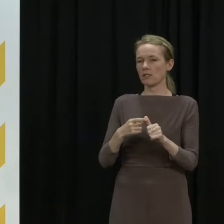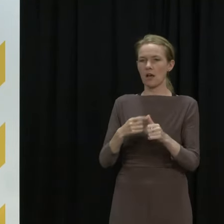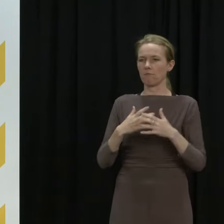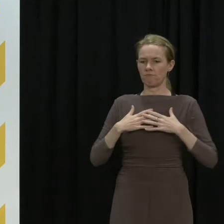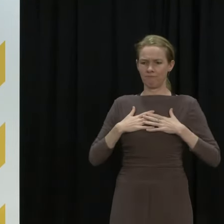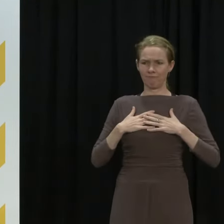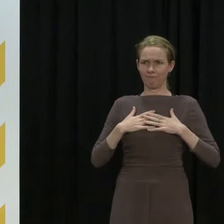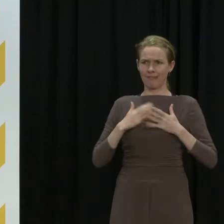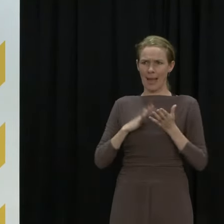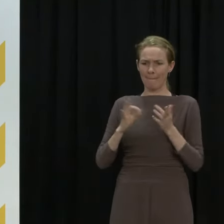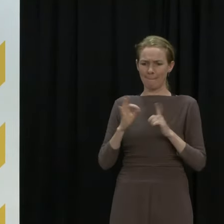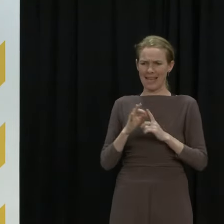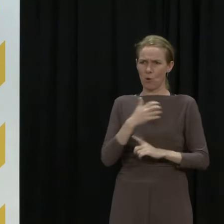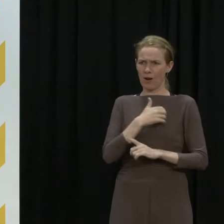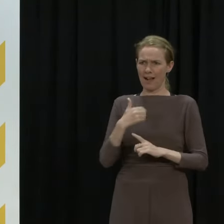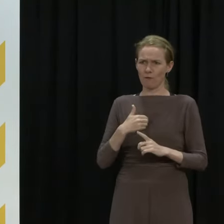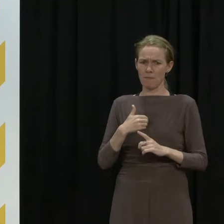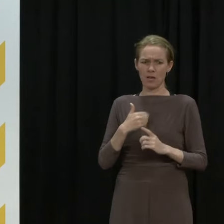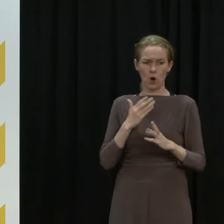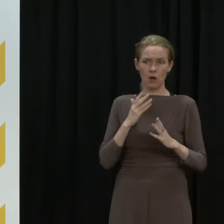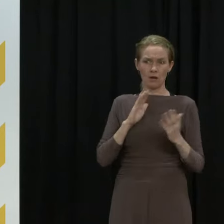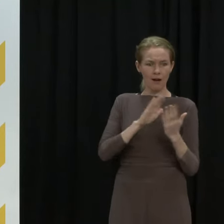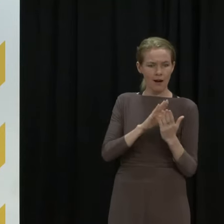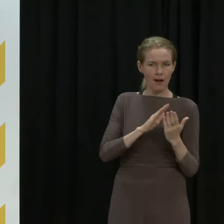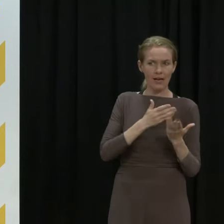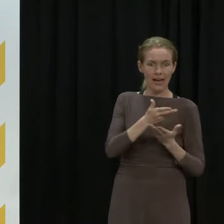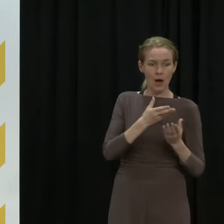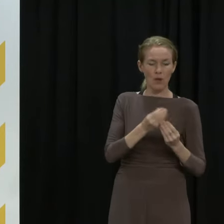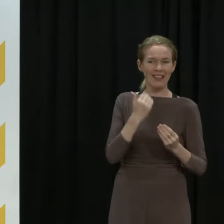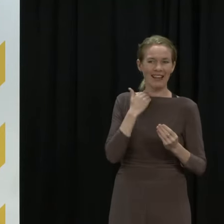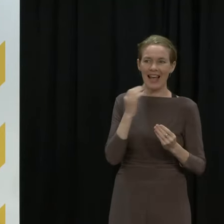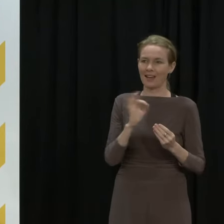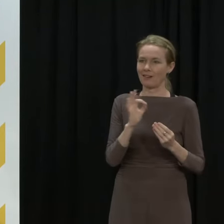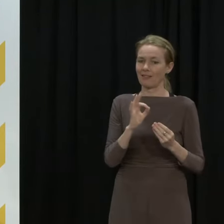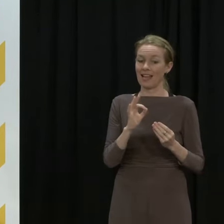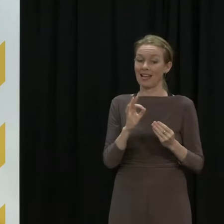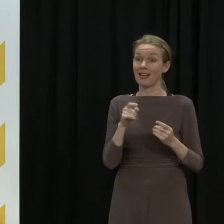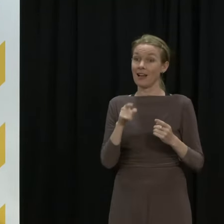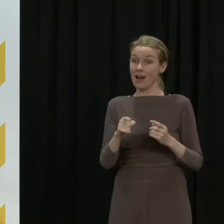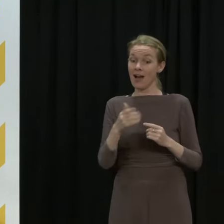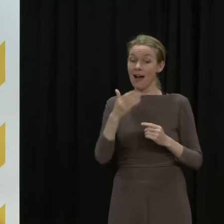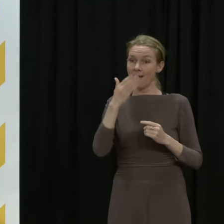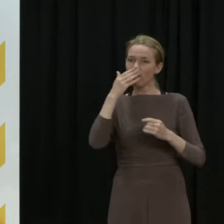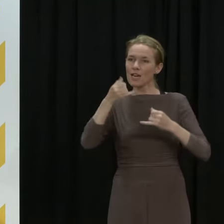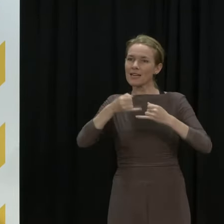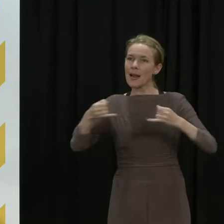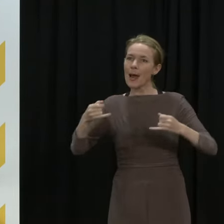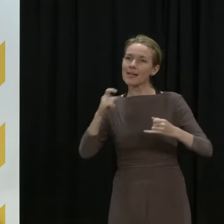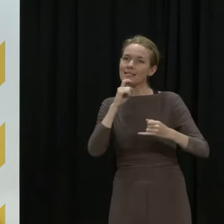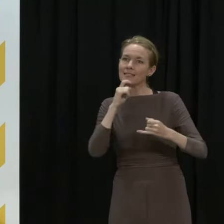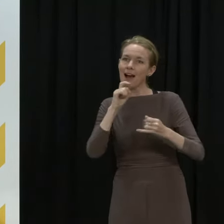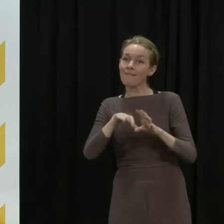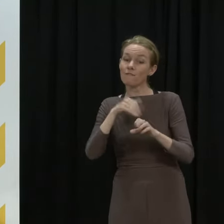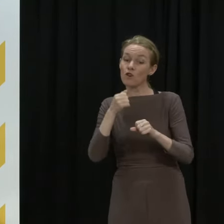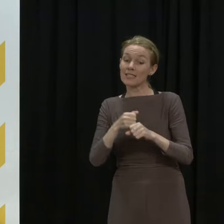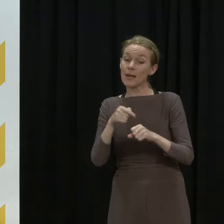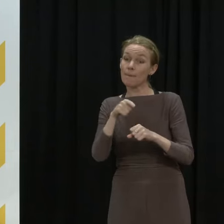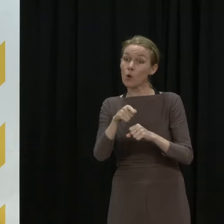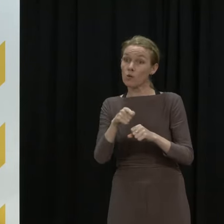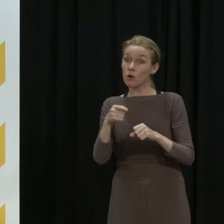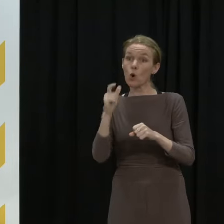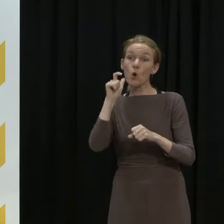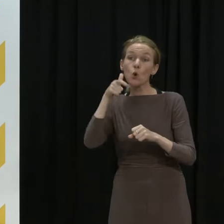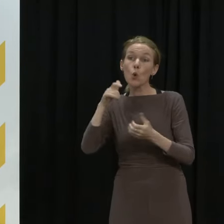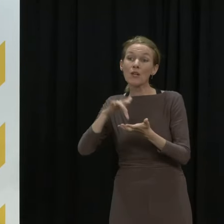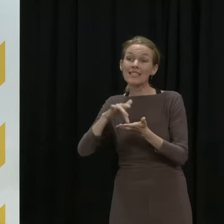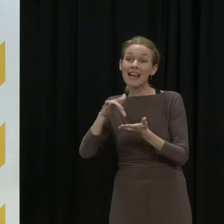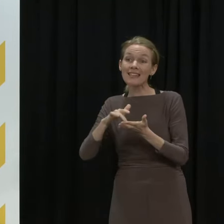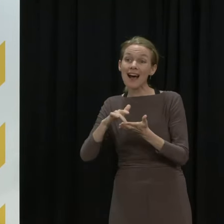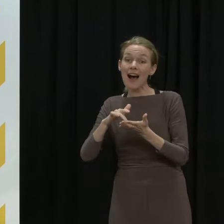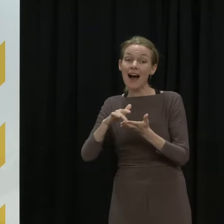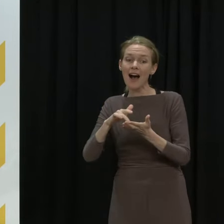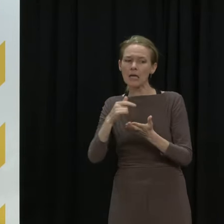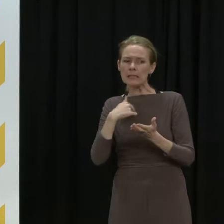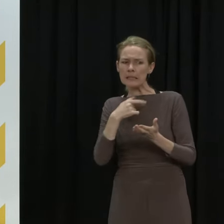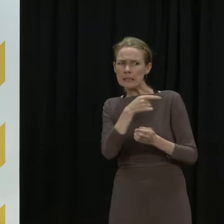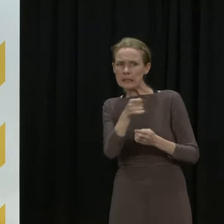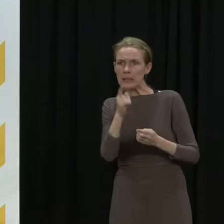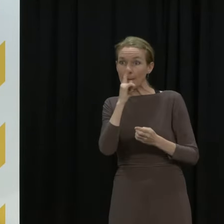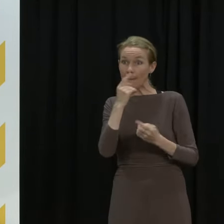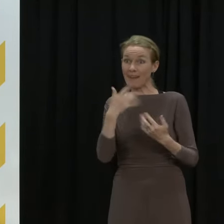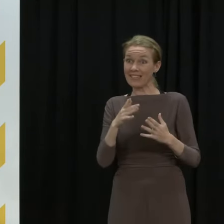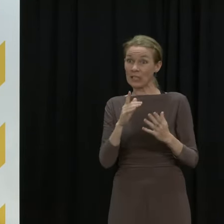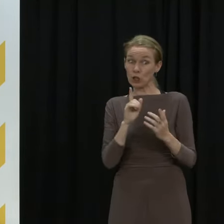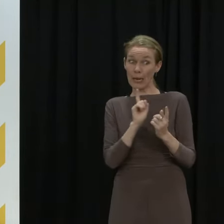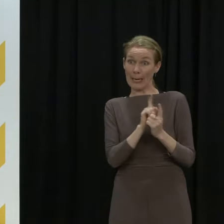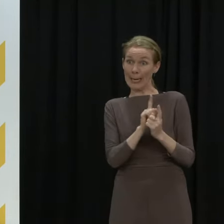improve the situation.